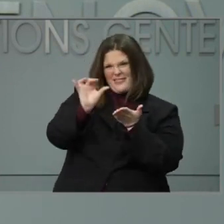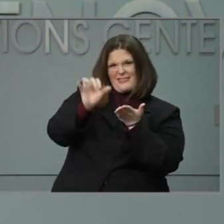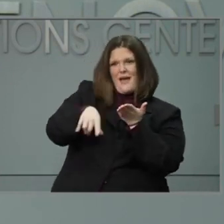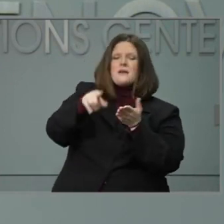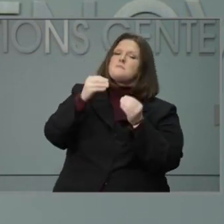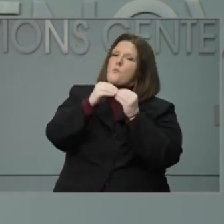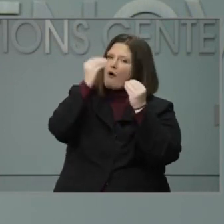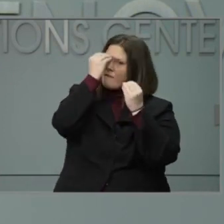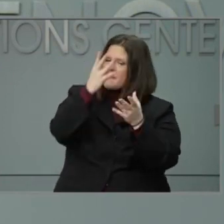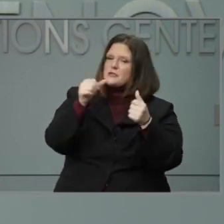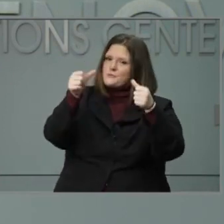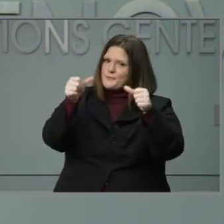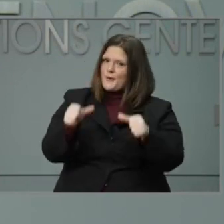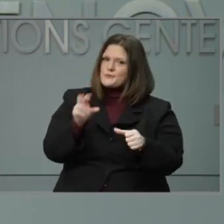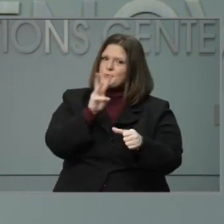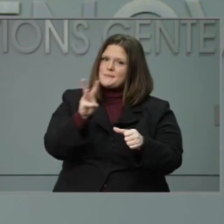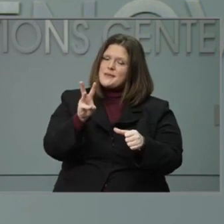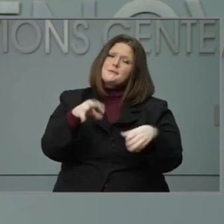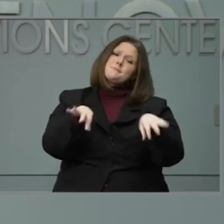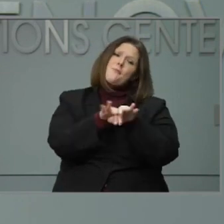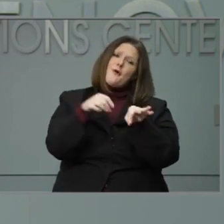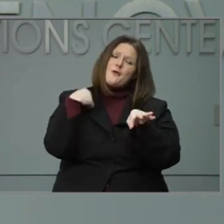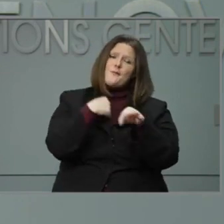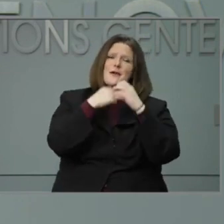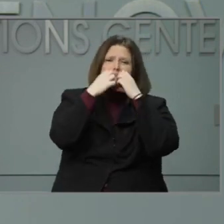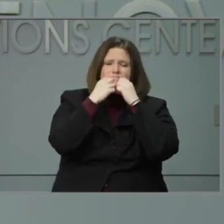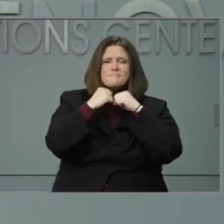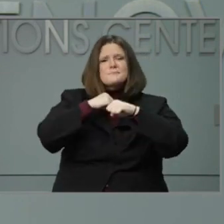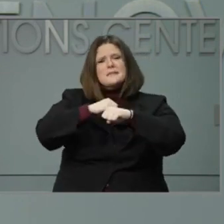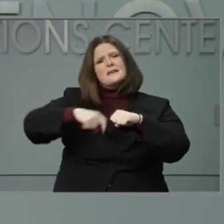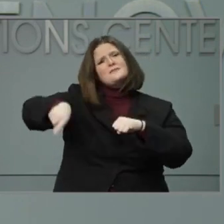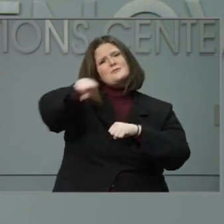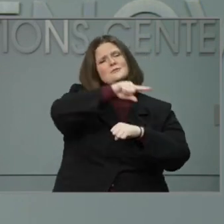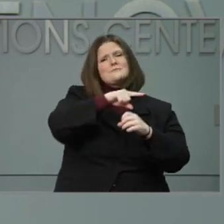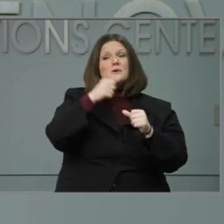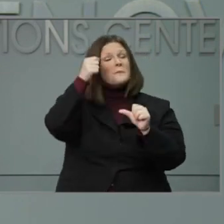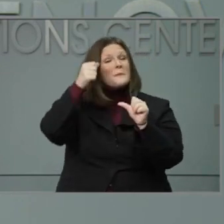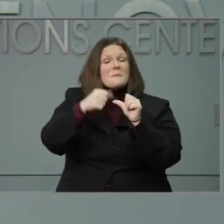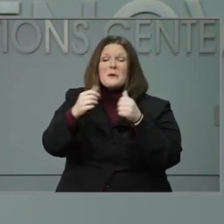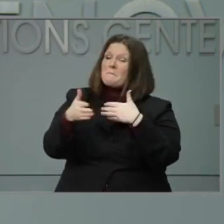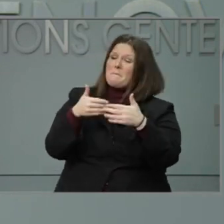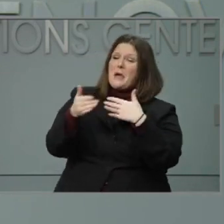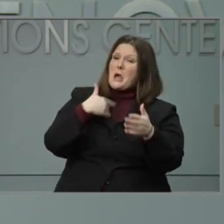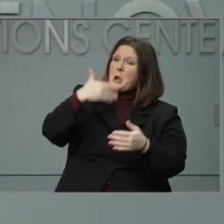WEBSITE, INCLUDING GUIDANCE FOR BLACK FRIDAY SHOPPING. LET'S ALL KEEP OUR FRIENDS AND FAMILY AND LOVED ONES SAFE THIS